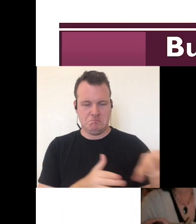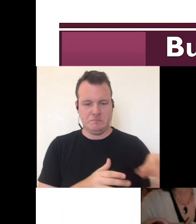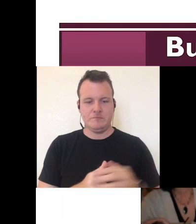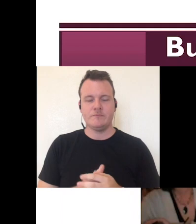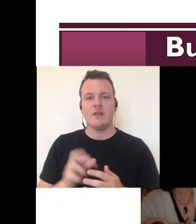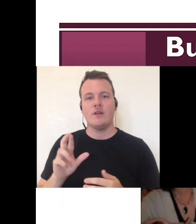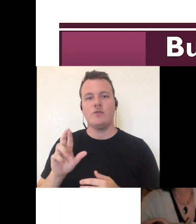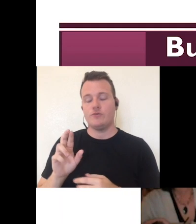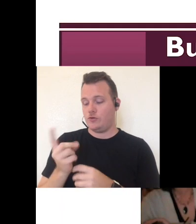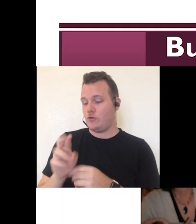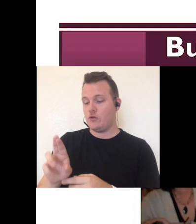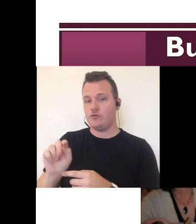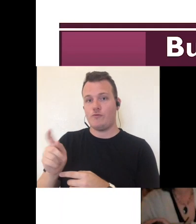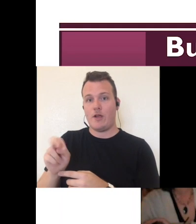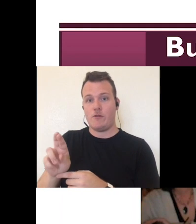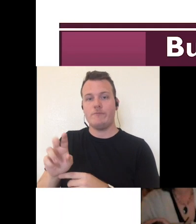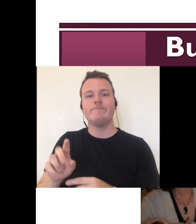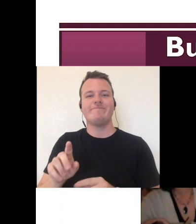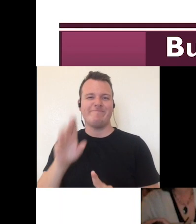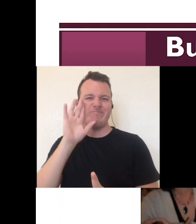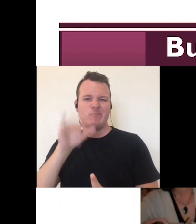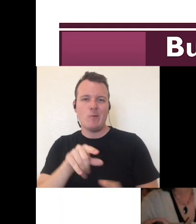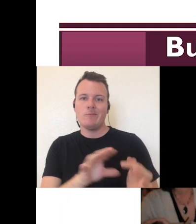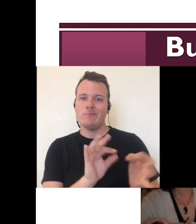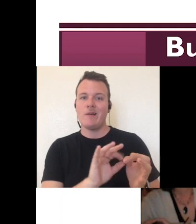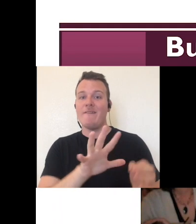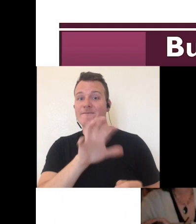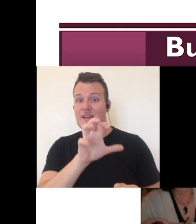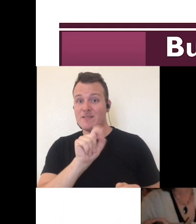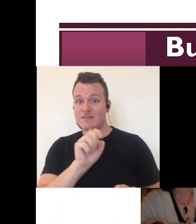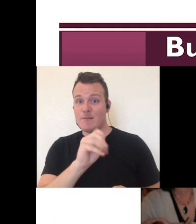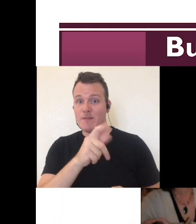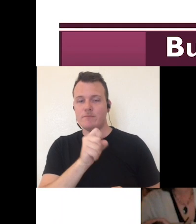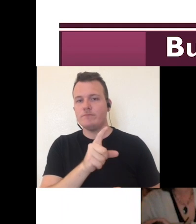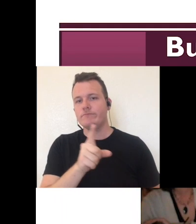You know they say they have 500 templates, not one of them is an